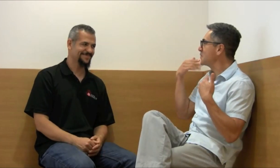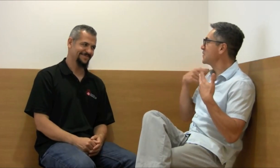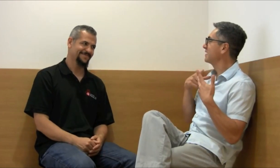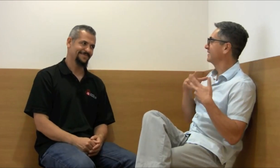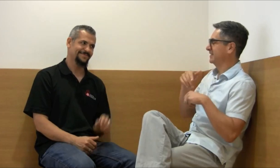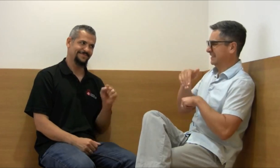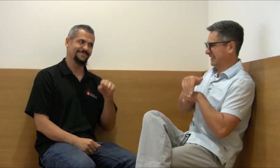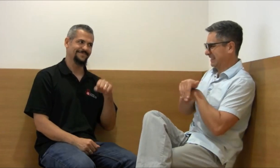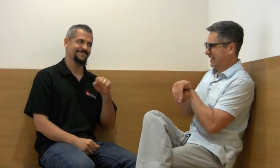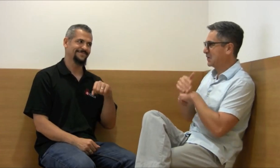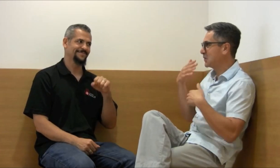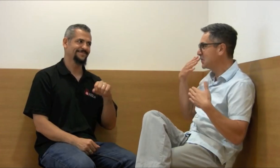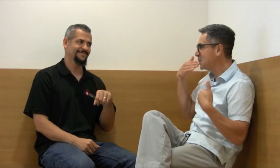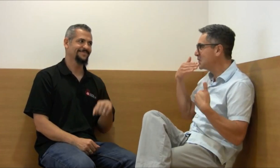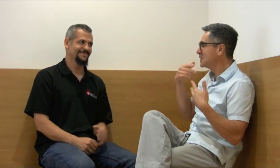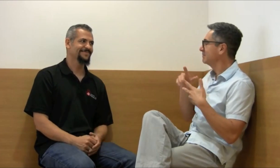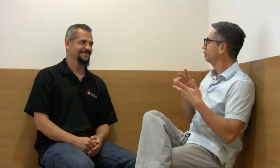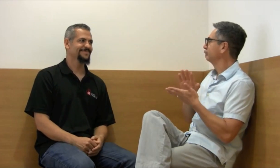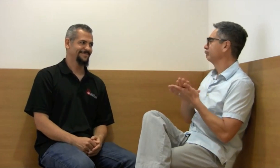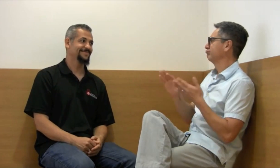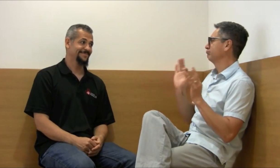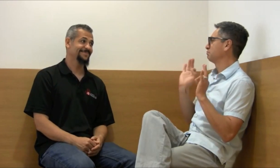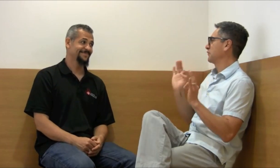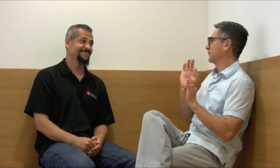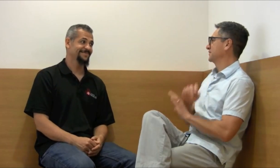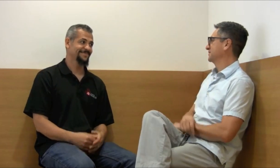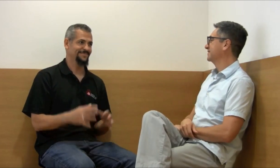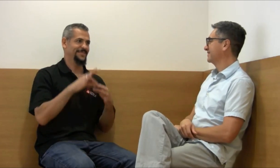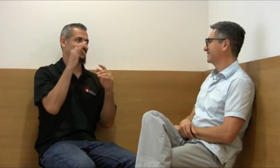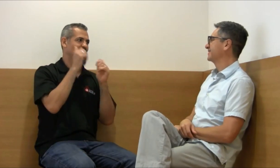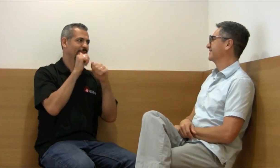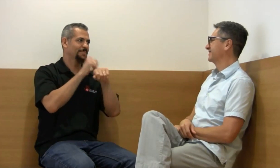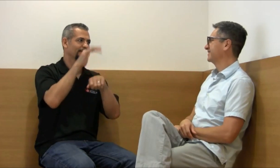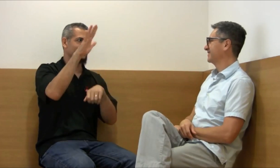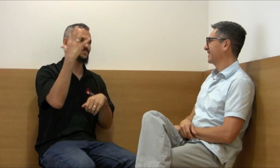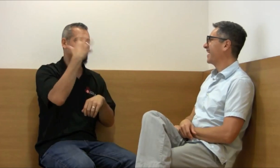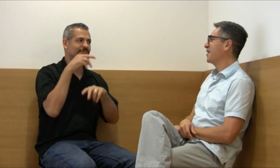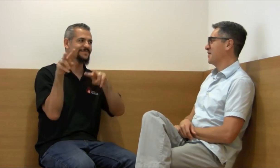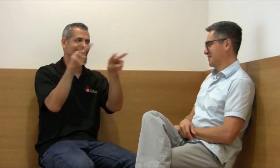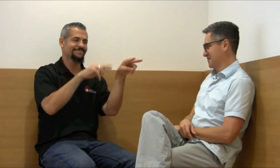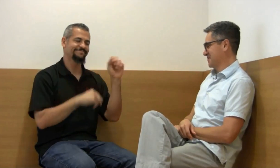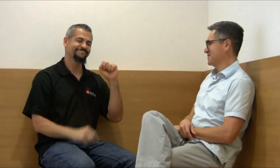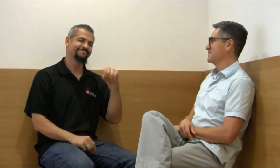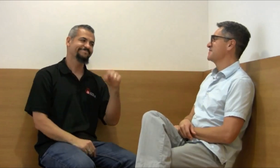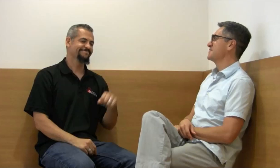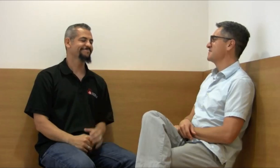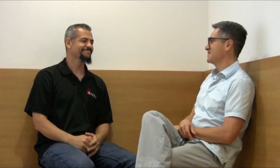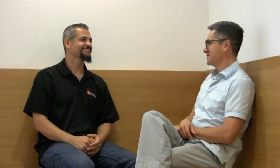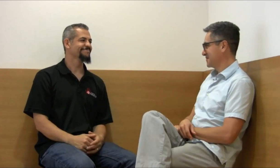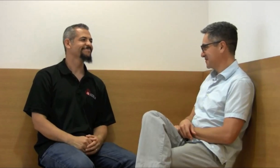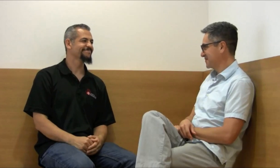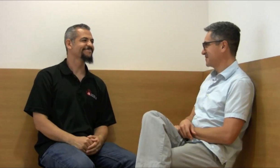Especially at night, it’s cool. That’s nice and perfect (for traveling). Yeah, and then there are the mountains and their beautiful vistas.